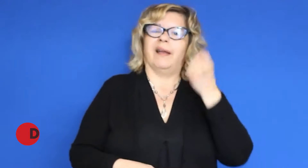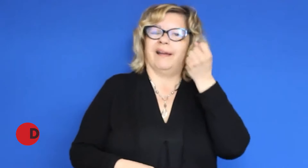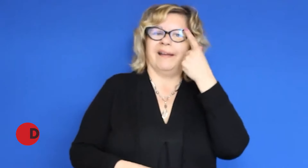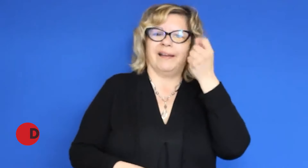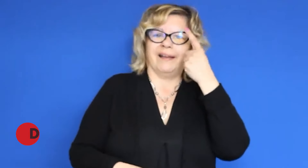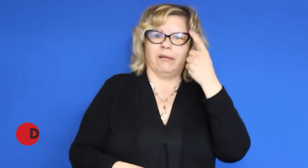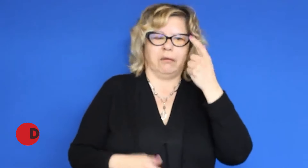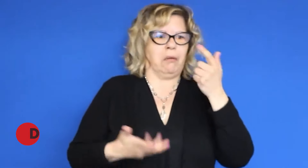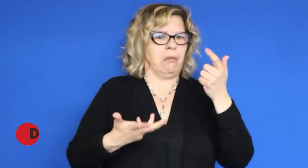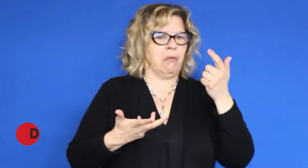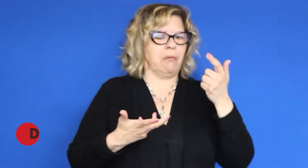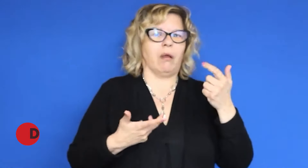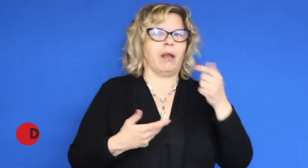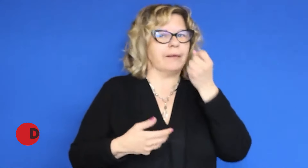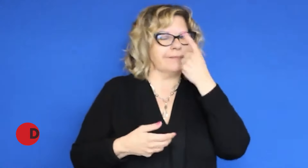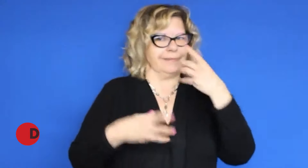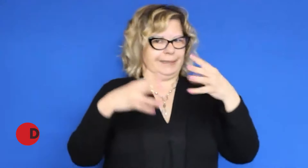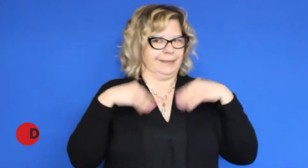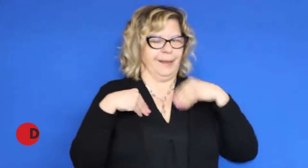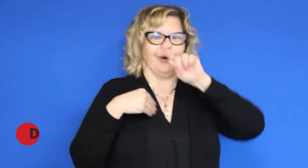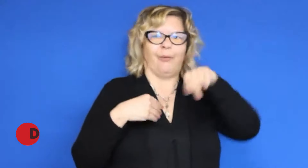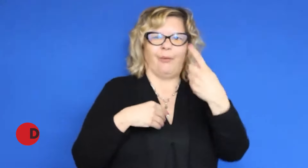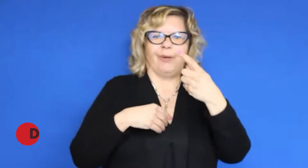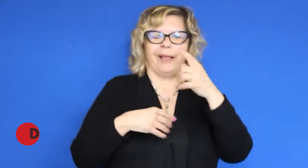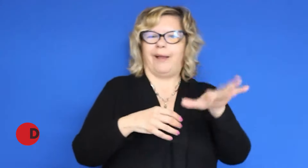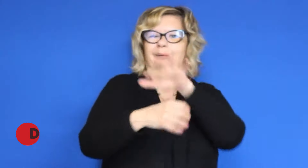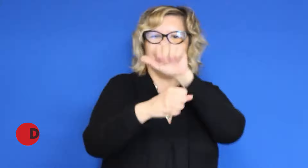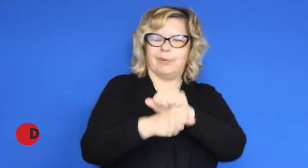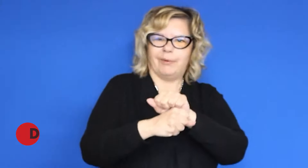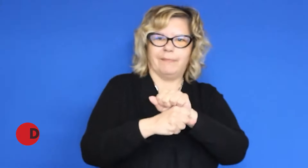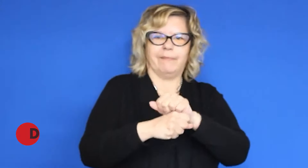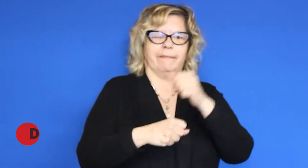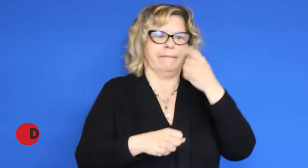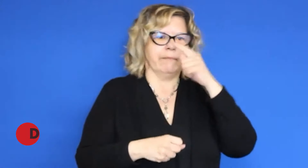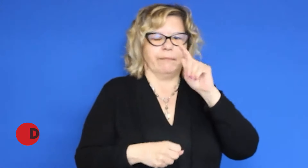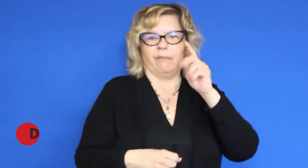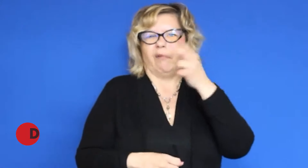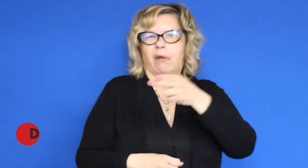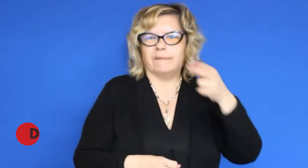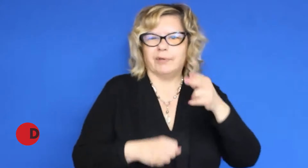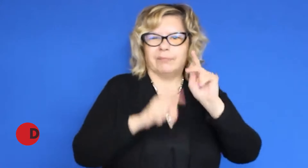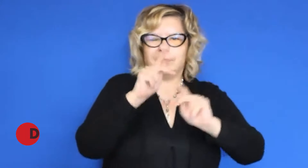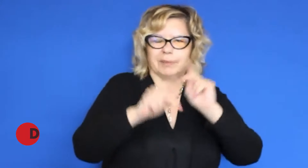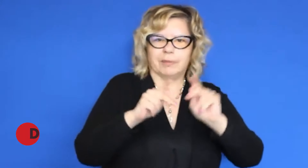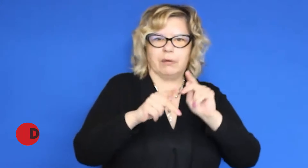Although, we do accept appointments for hard-of-hearing people